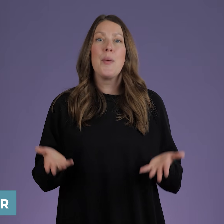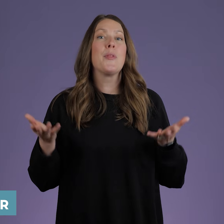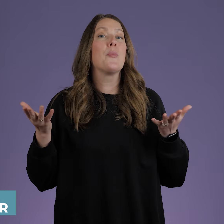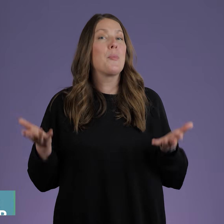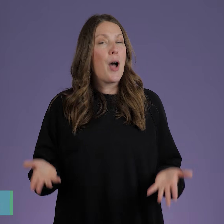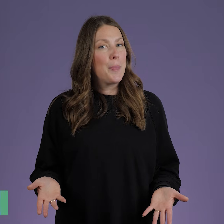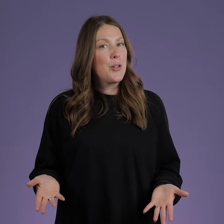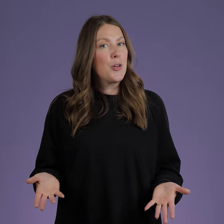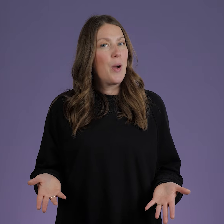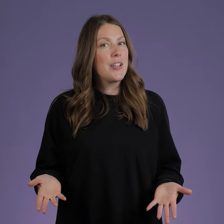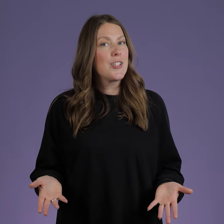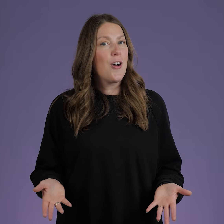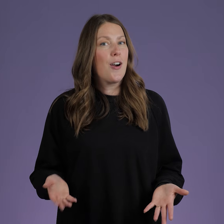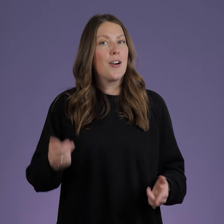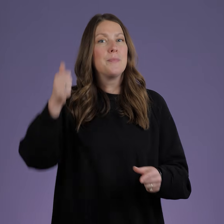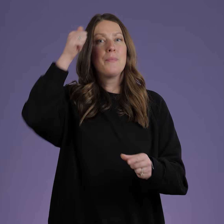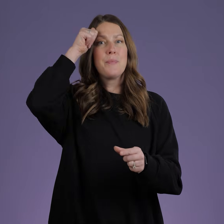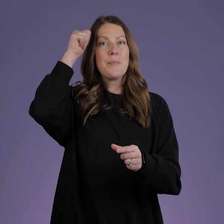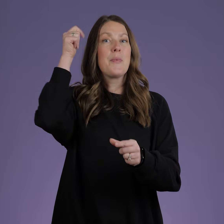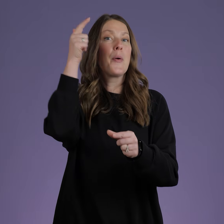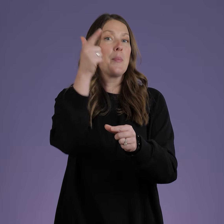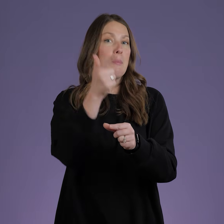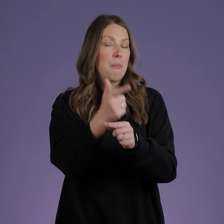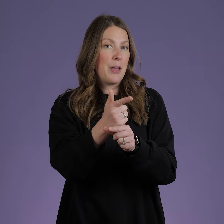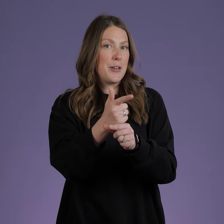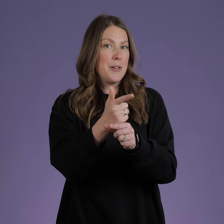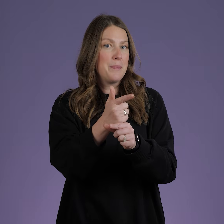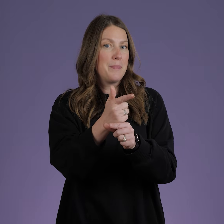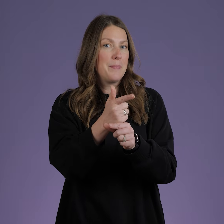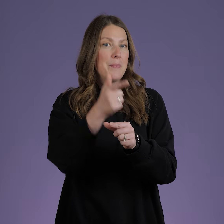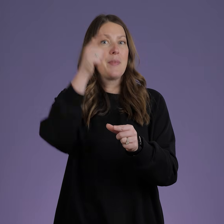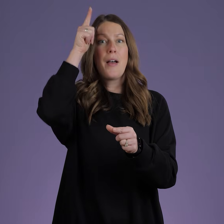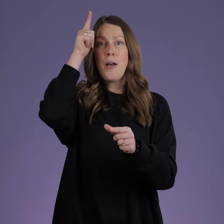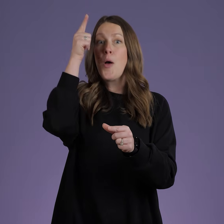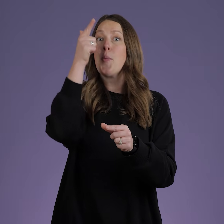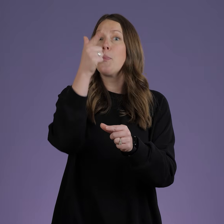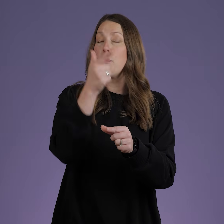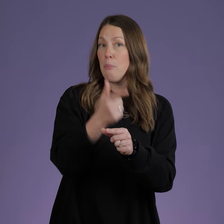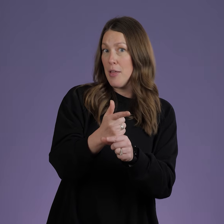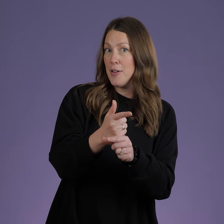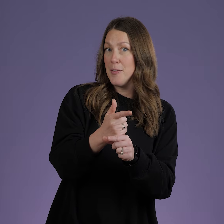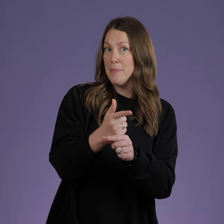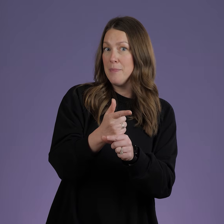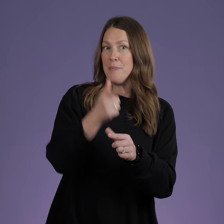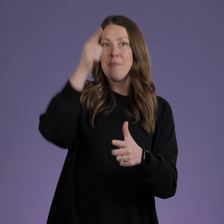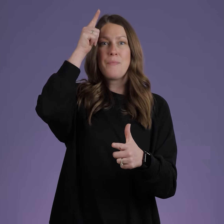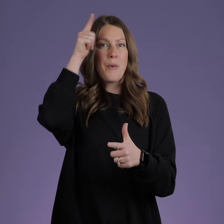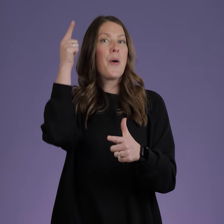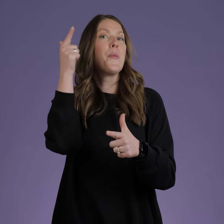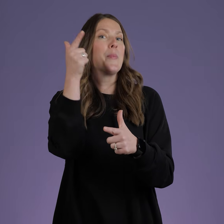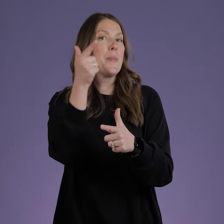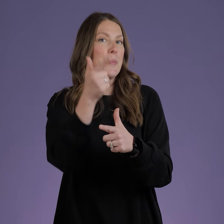But the more popular ones are Brother. Brother,